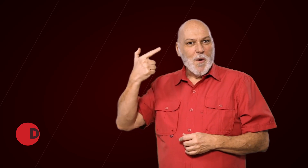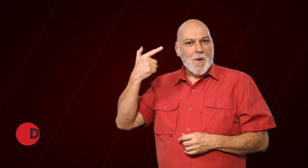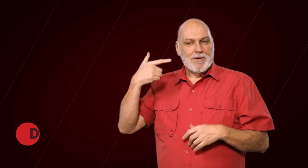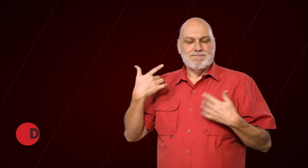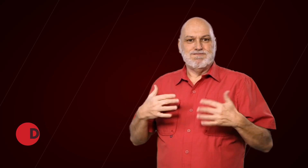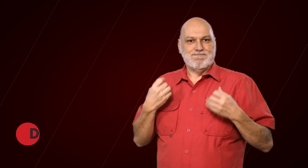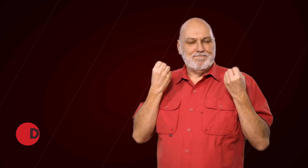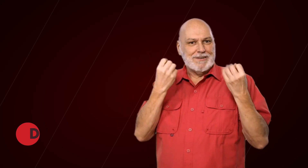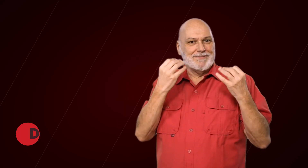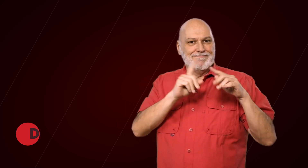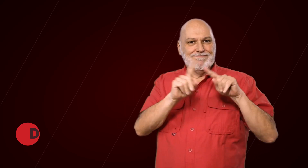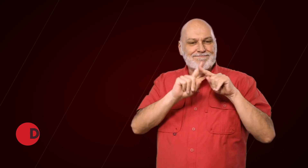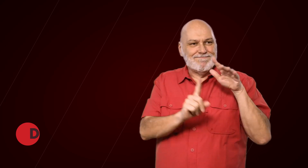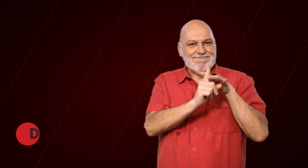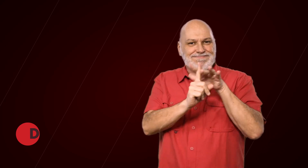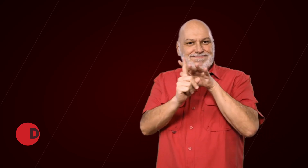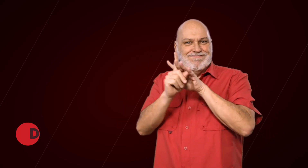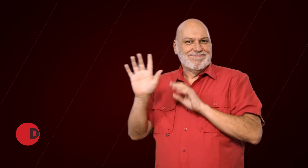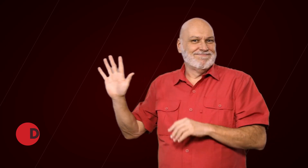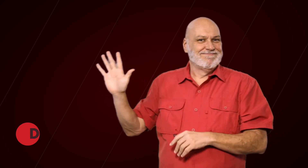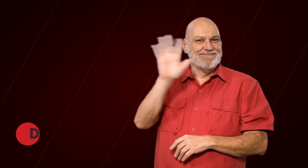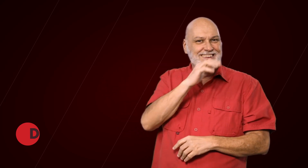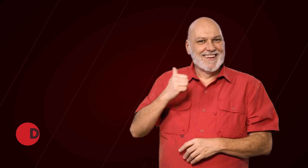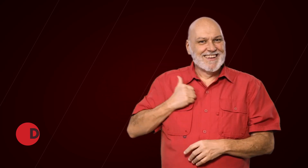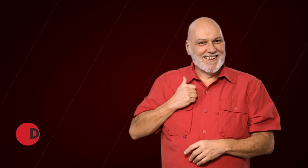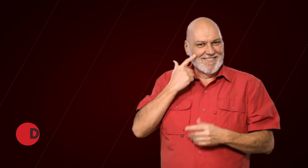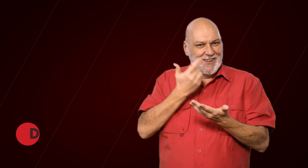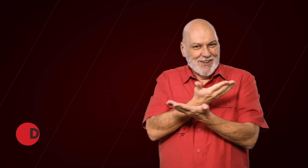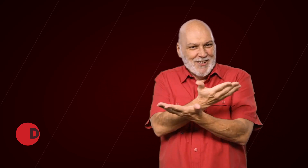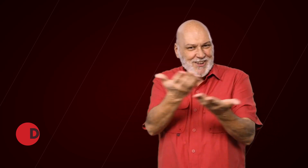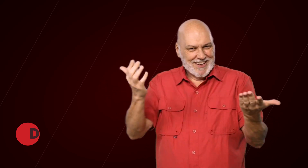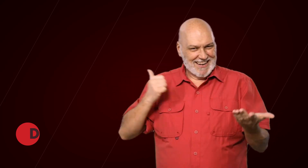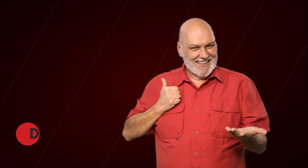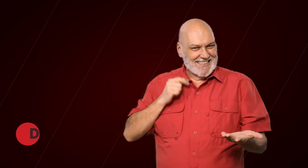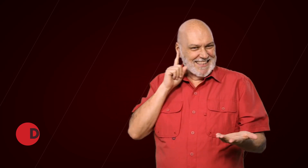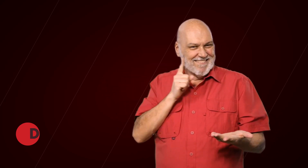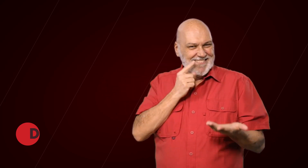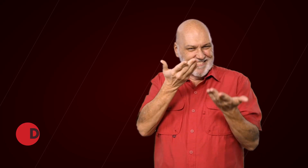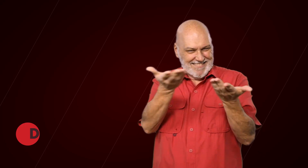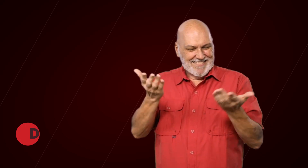Bringing alerts & news reports at intervals for all Deaf Canadians!